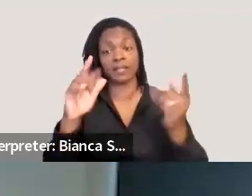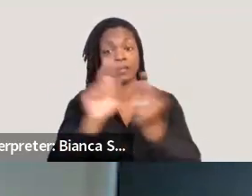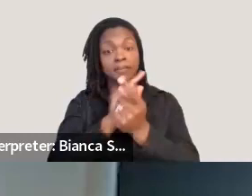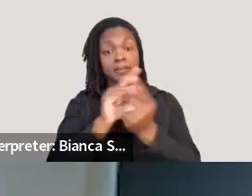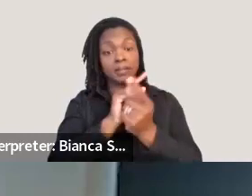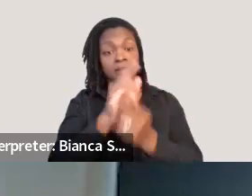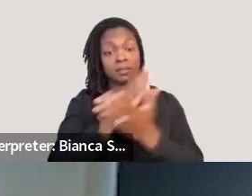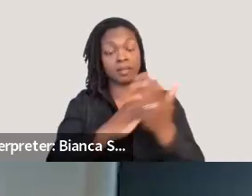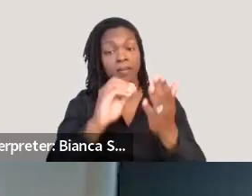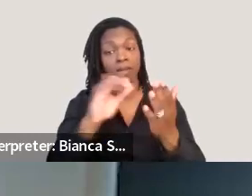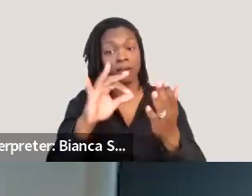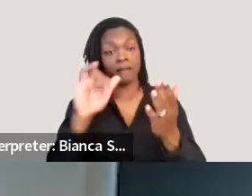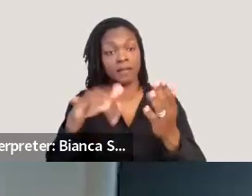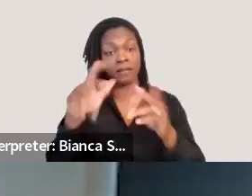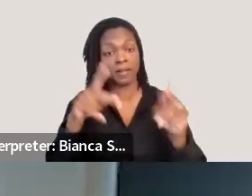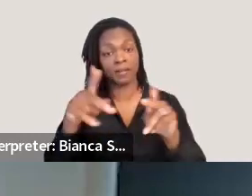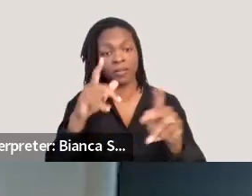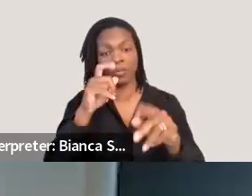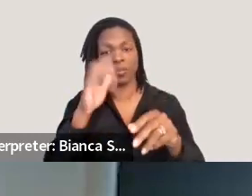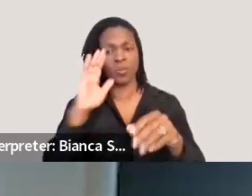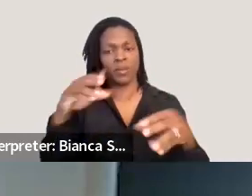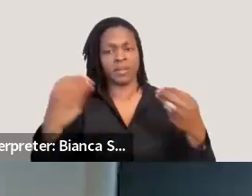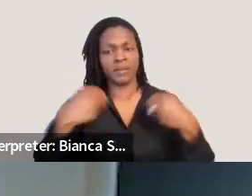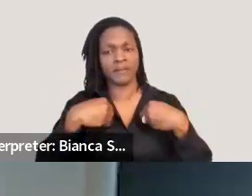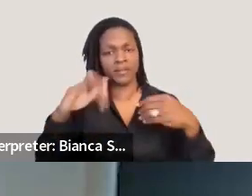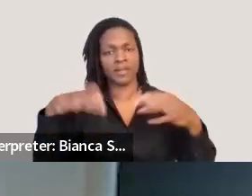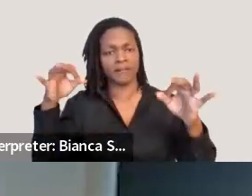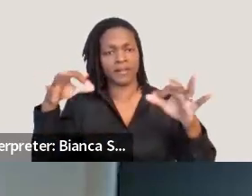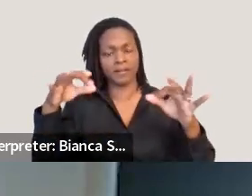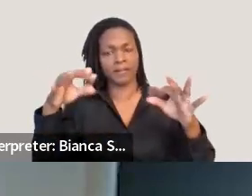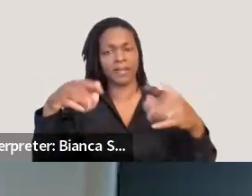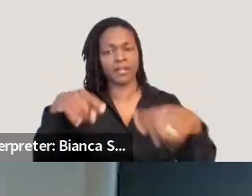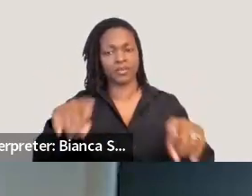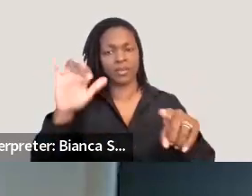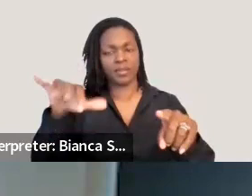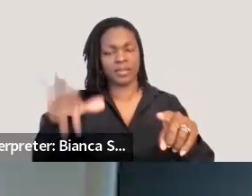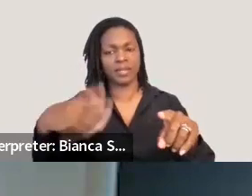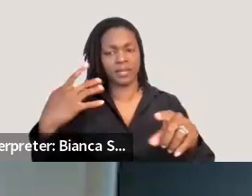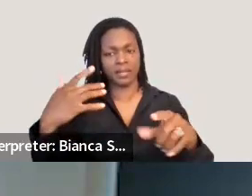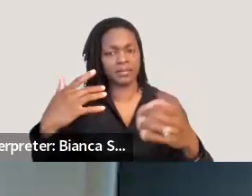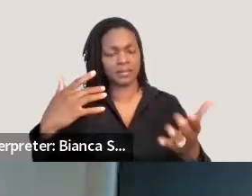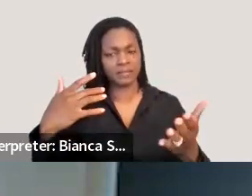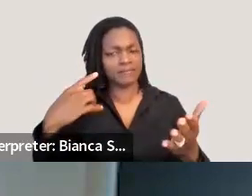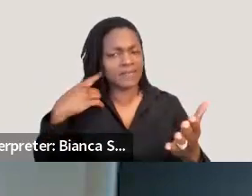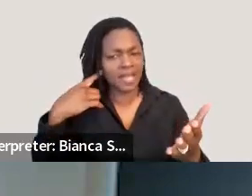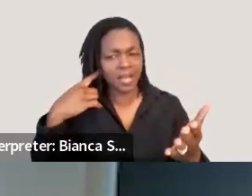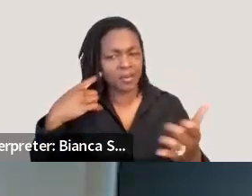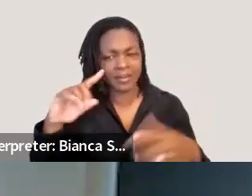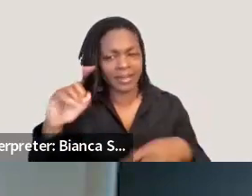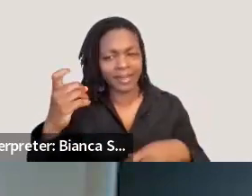We apologize, there's a sound issue going on, so there was some sound there, but it's unfortunately not playing.